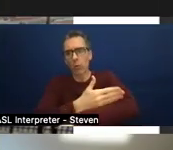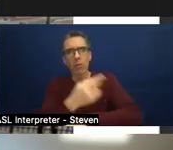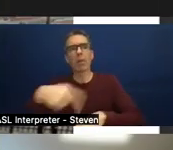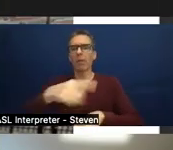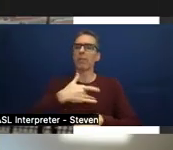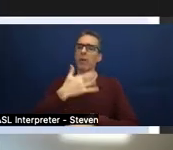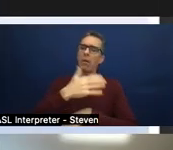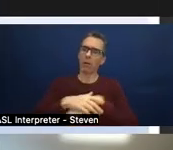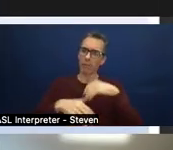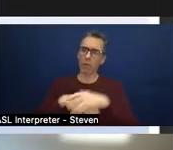Next slide.